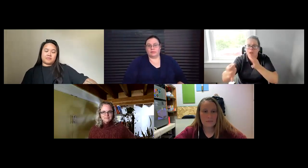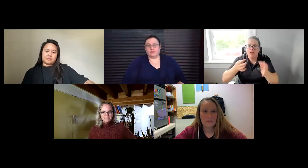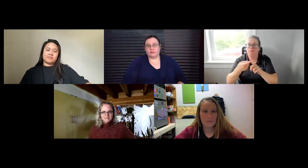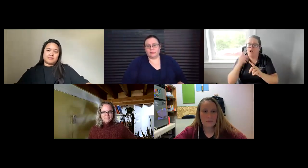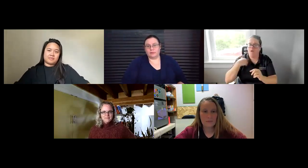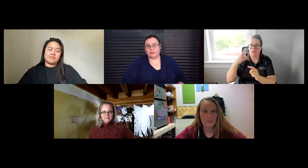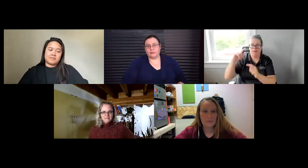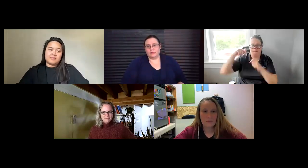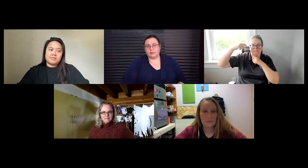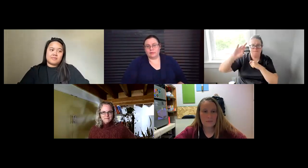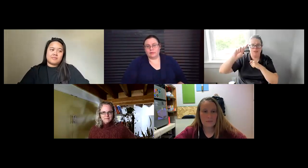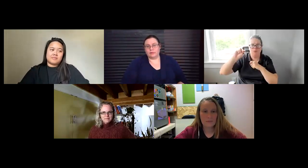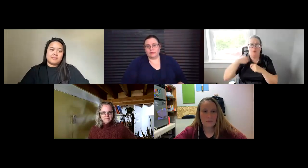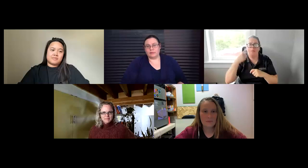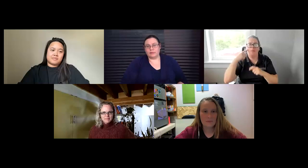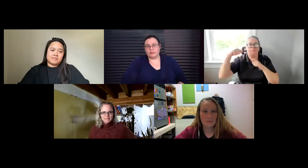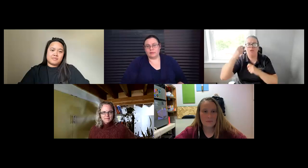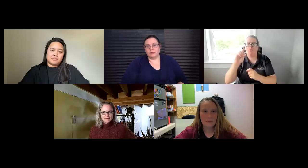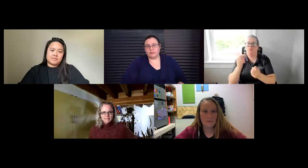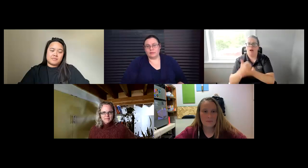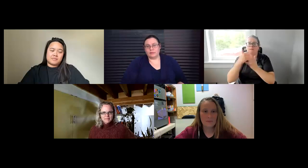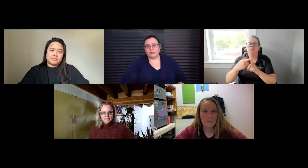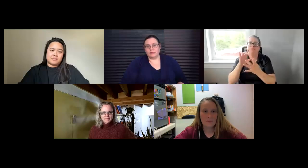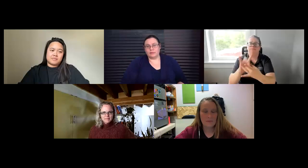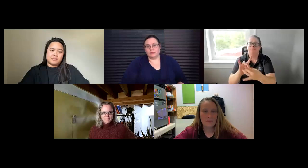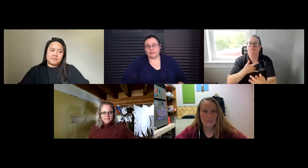Not just a little short blurb. Something that is a good story.